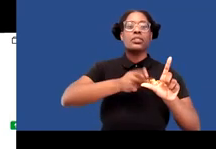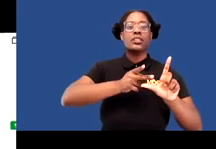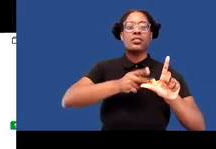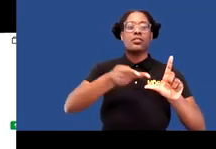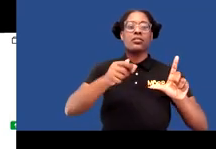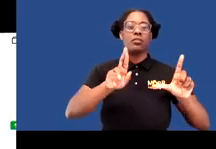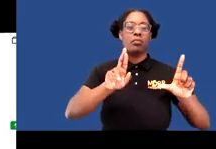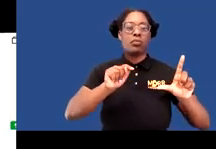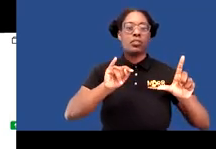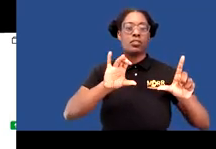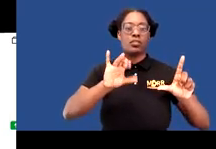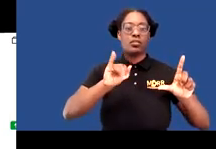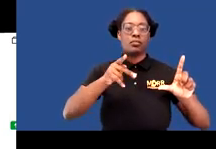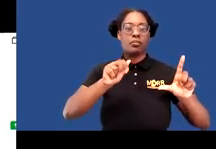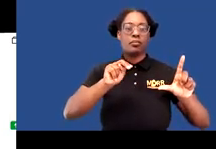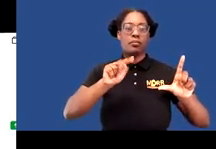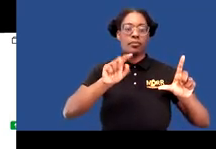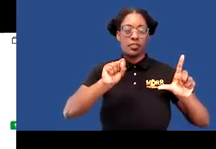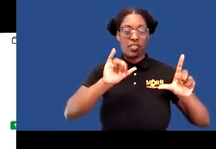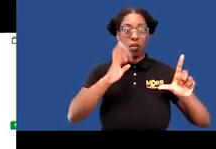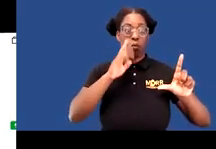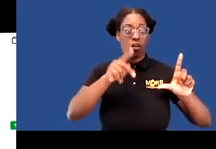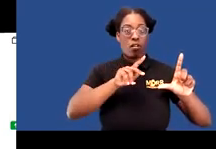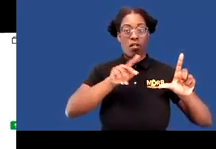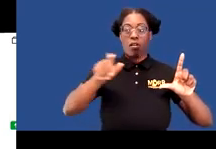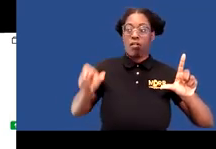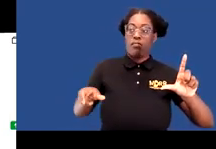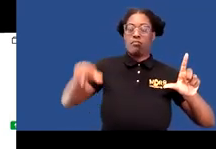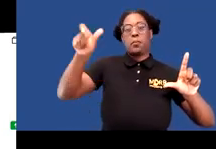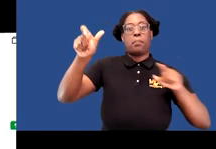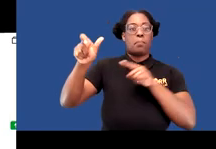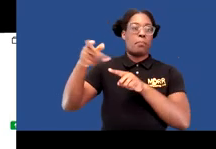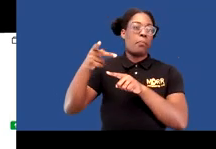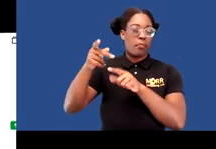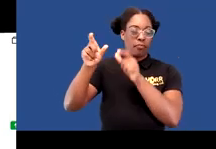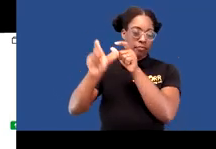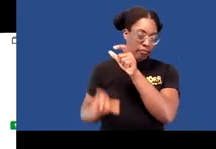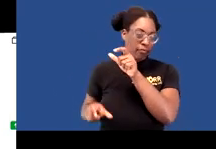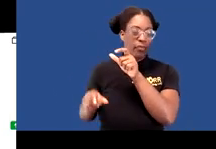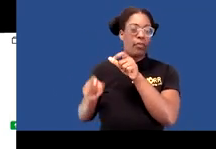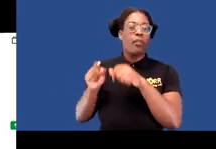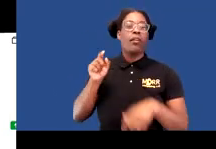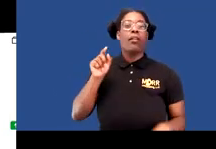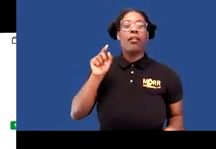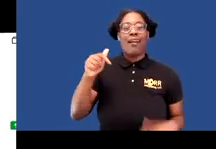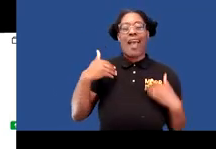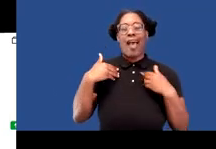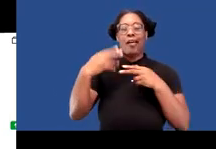And this will make the "Participants" panel appear on the right side of your screen and then you can do the "Raise Hand" icon.